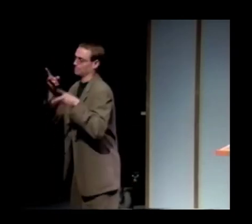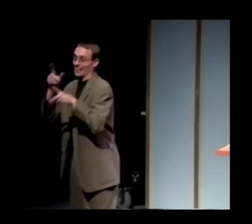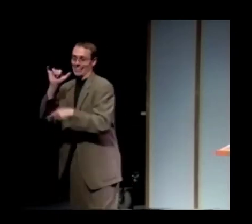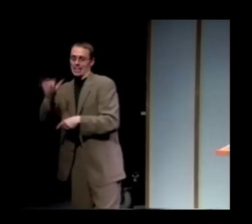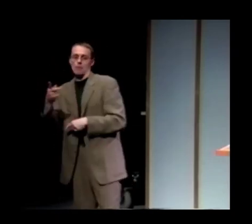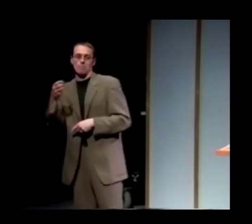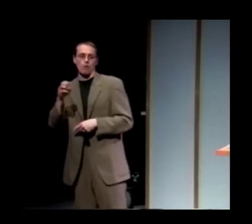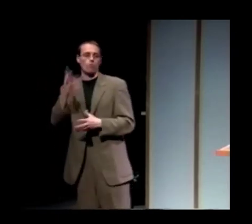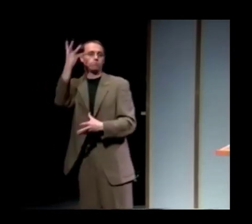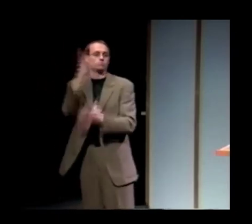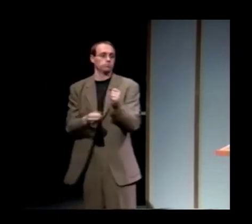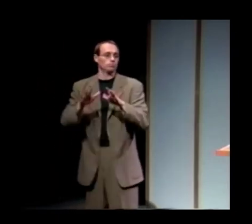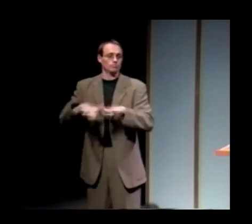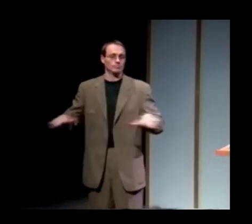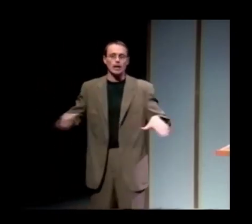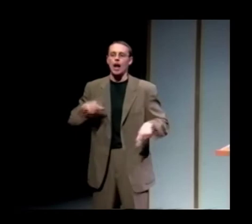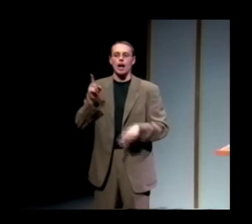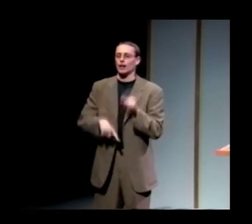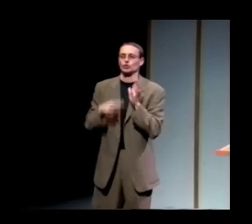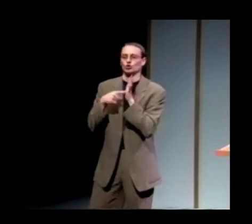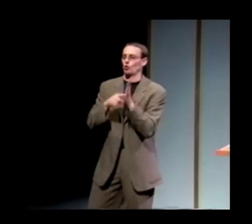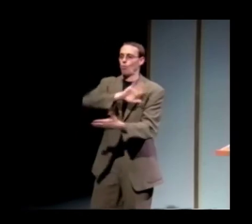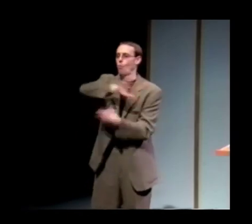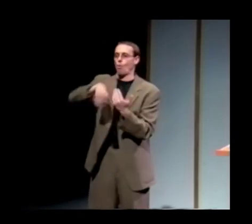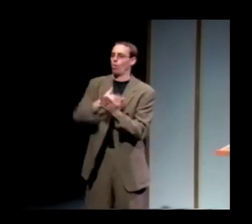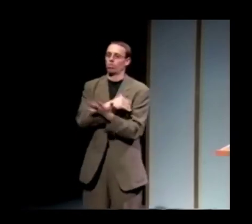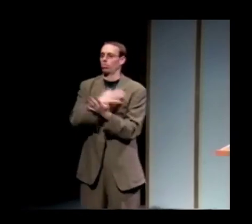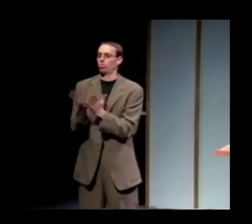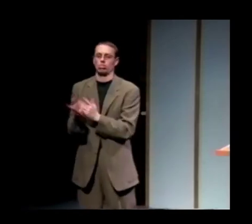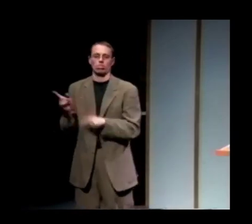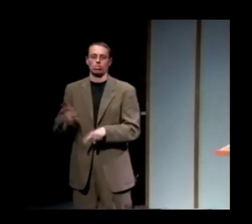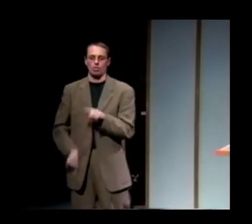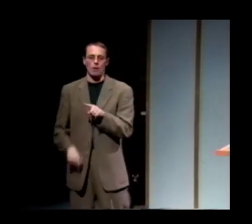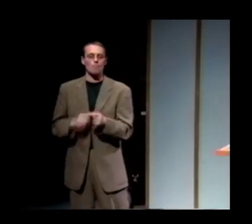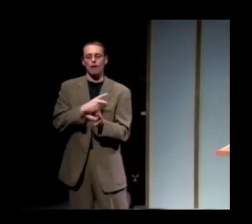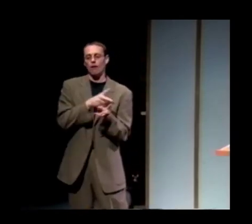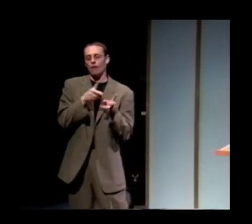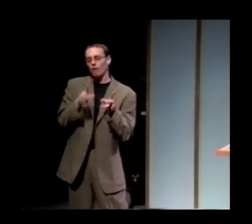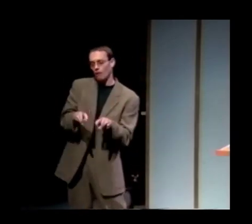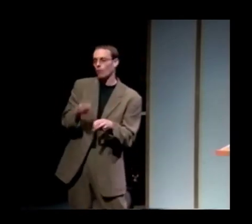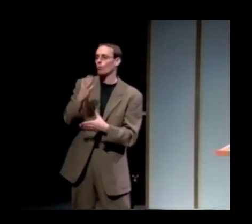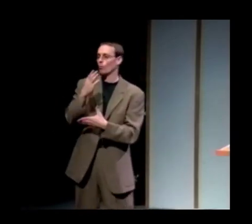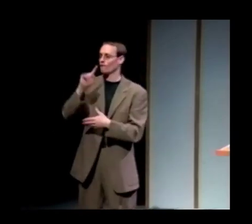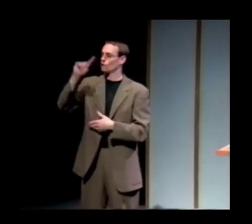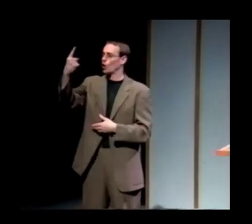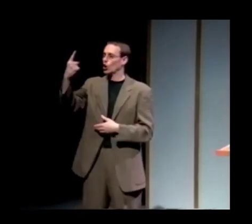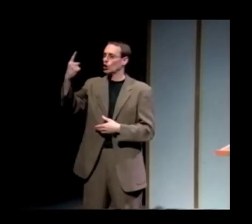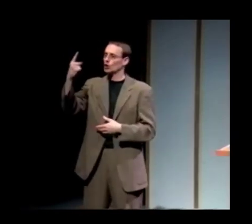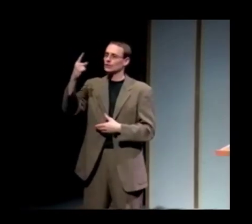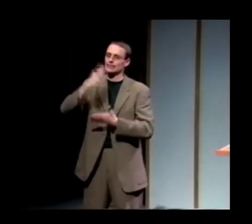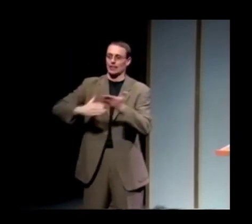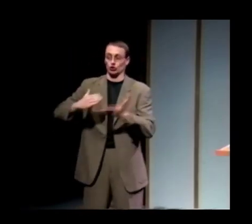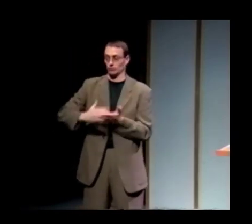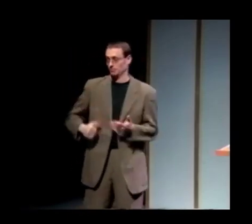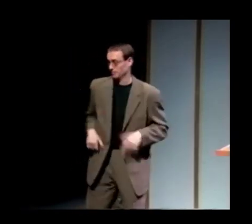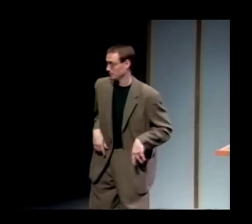ALL IN ONE, OK? THAT POEM IS ABOUT MISSING CHILDREN, AND I CAN'T SHOW YOU ALL, BUT I'VE GOT SOME.